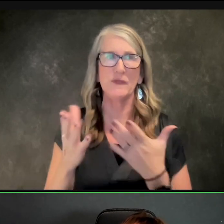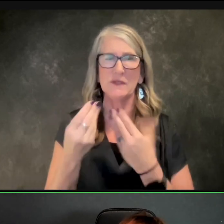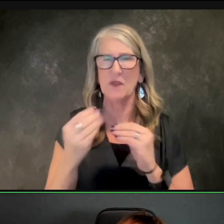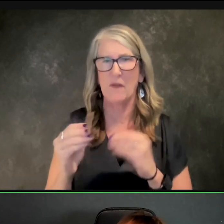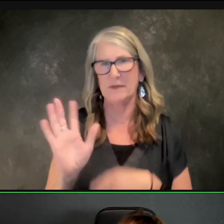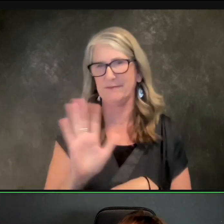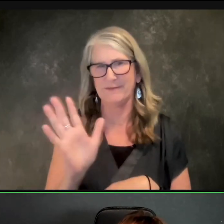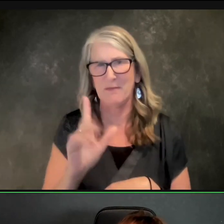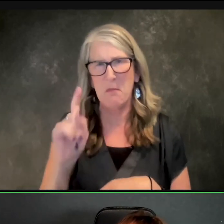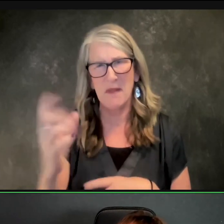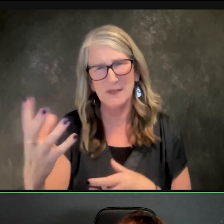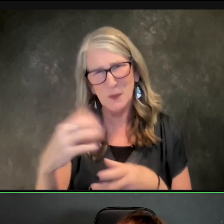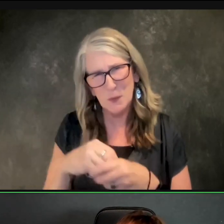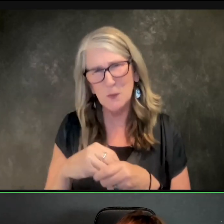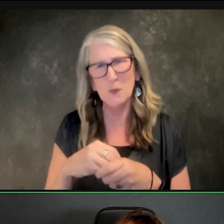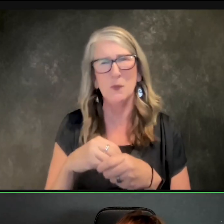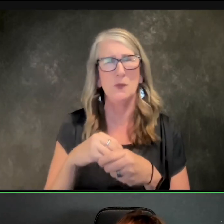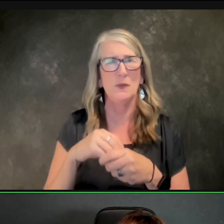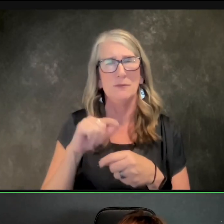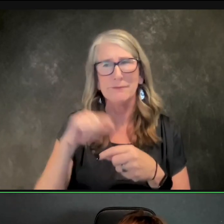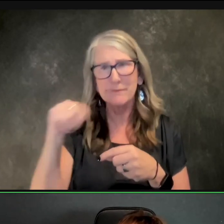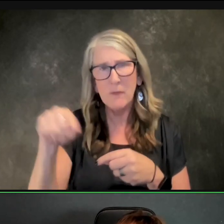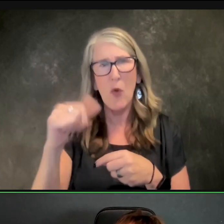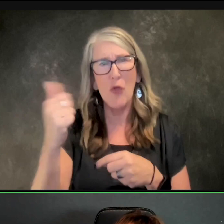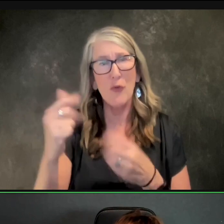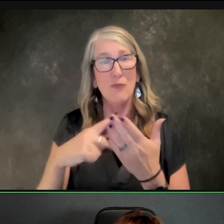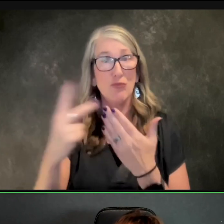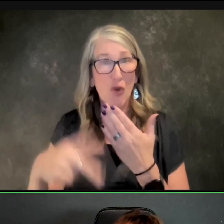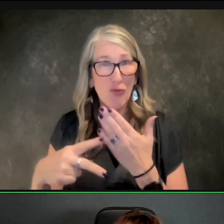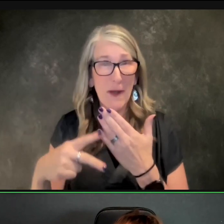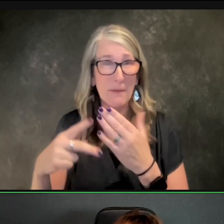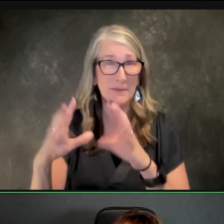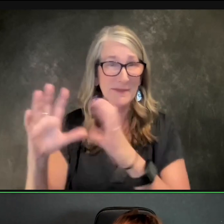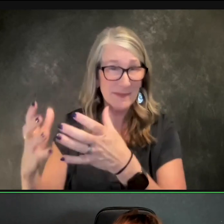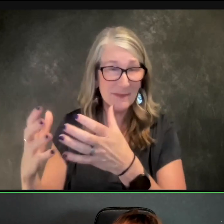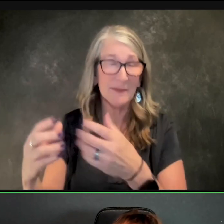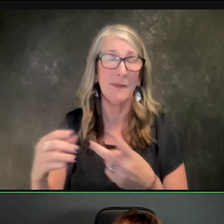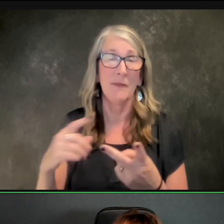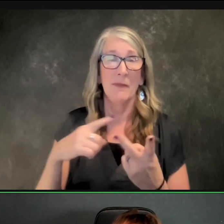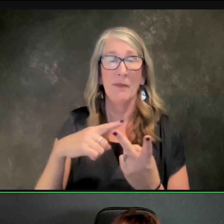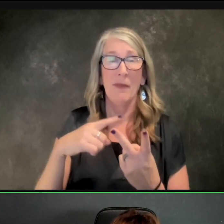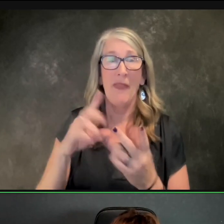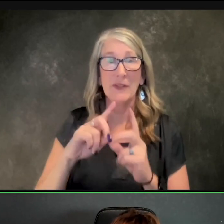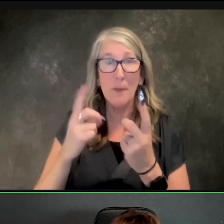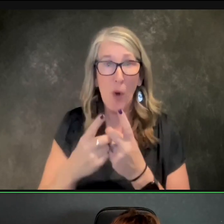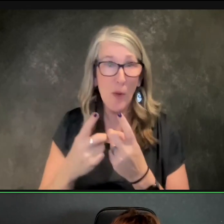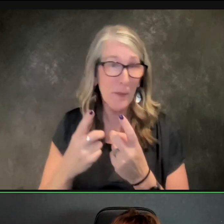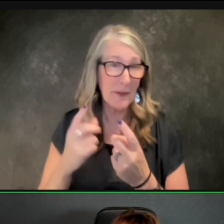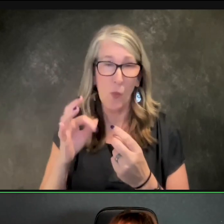This isn't all on the disability services office to plan for.